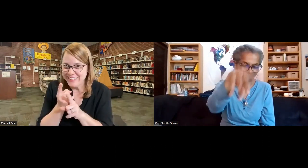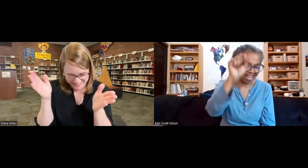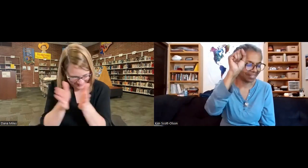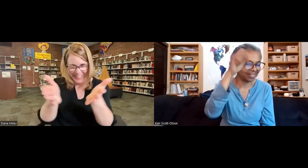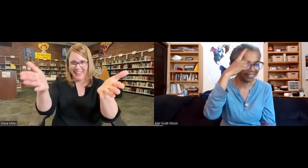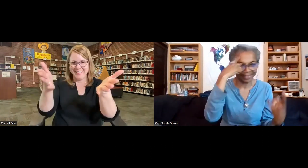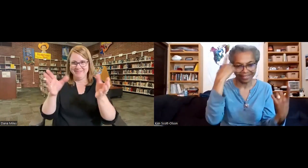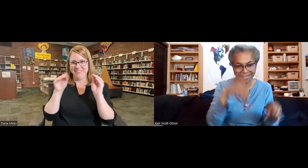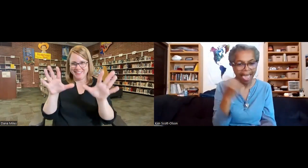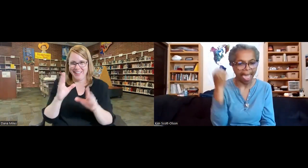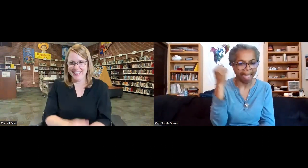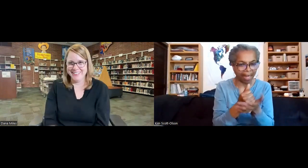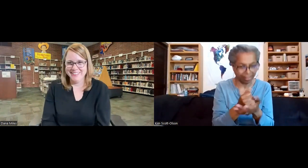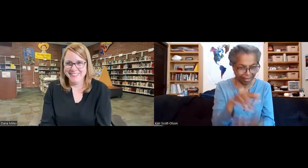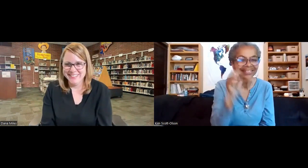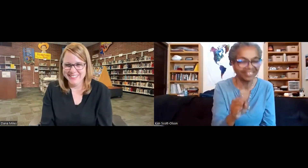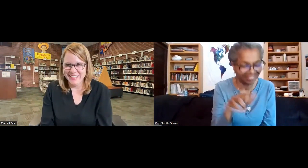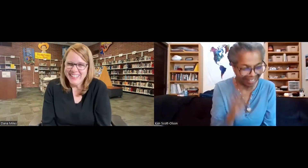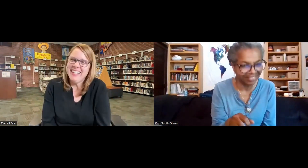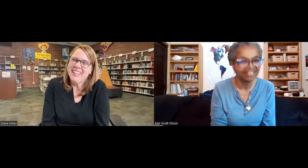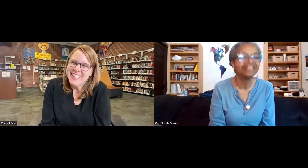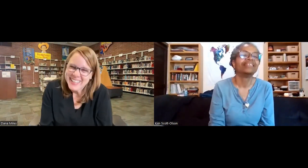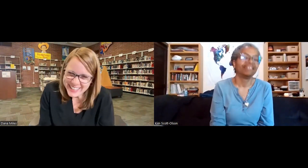That’s magic right there! - Oh yes, amen!